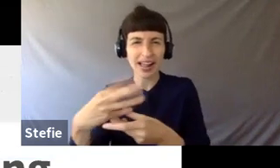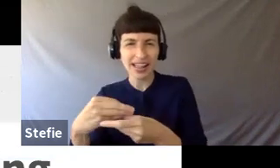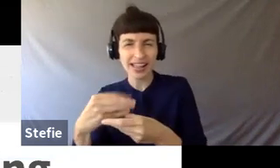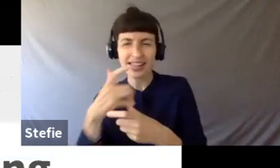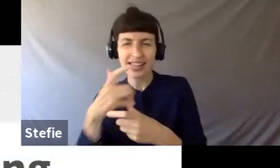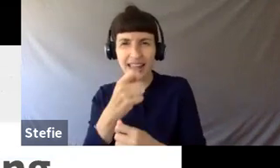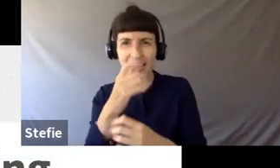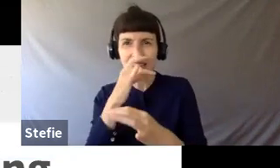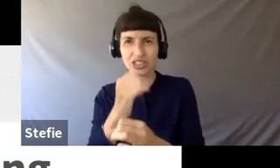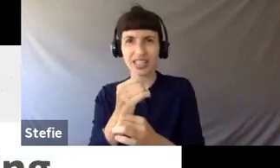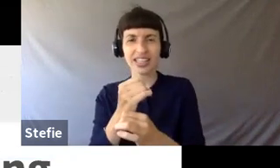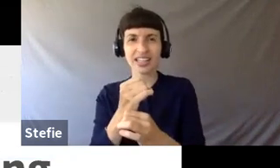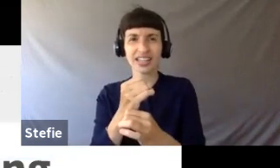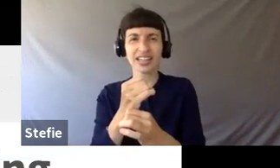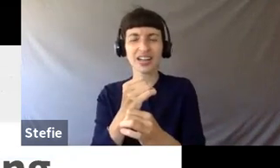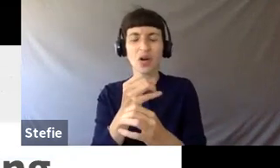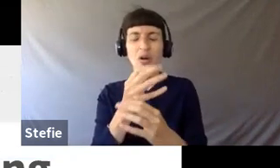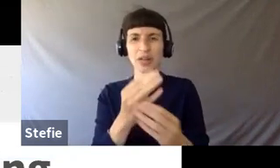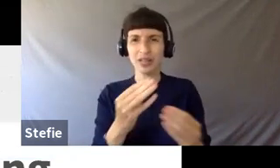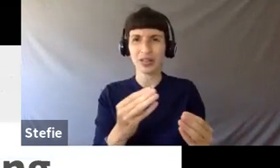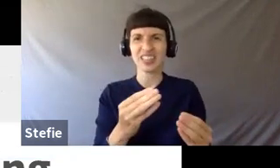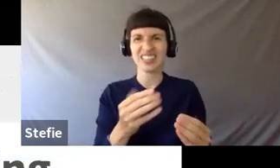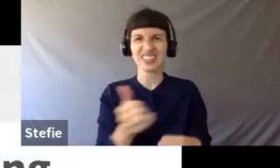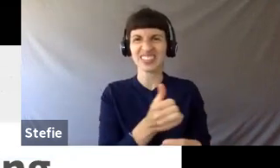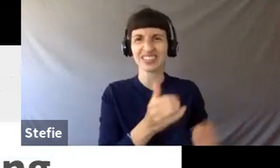Our Ideal remote learning classroom is easy, fun, accessible